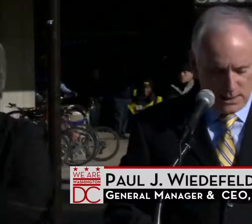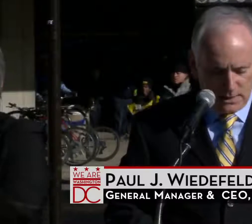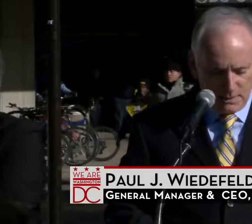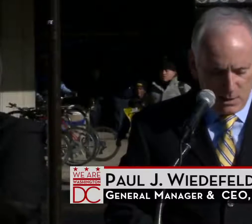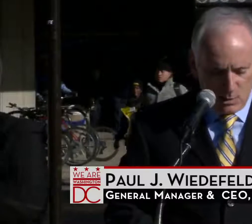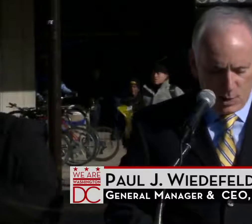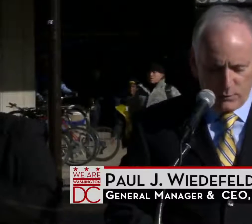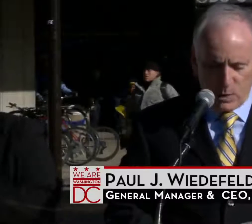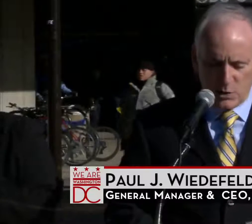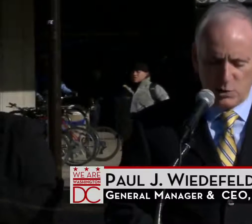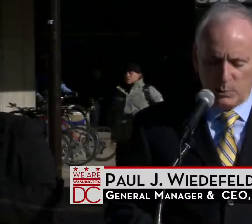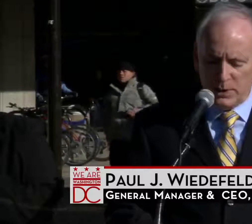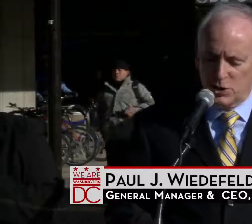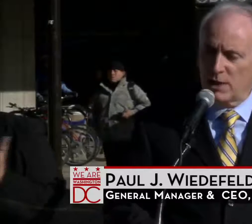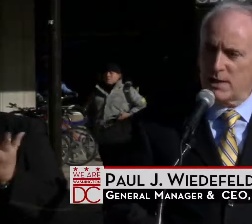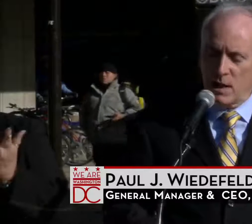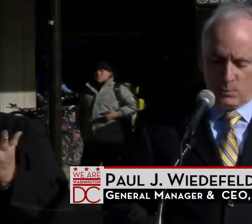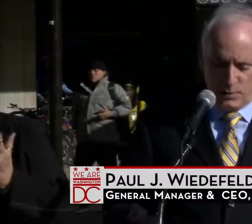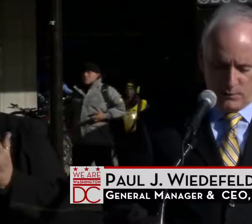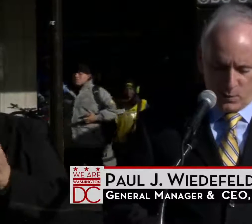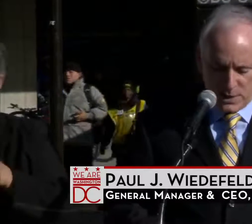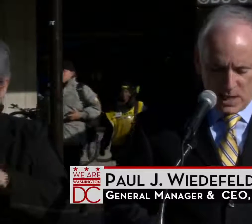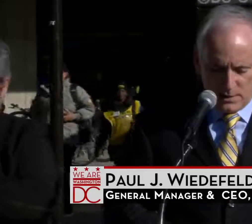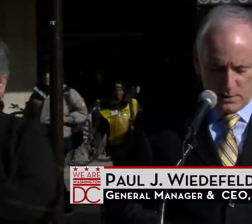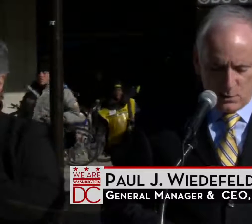IT REQUIRES COMPLETE SHUT DOWN BETWEEN THE FORT TOTTEN AND THE